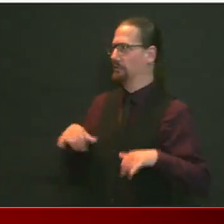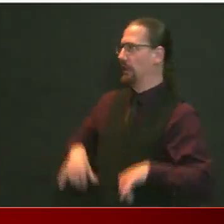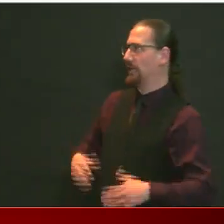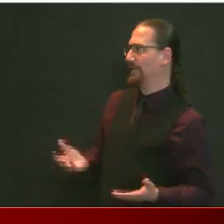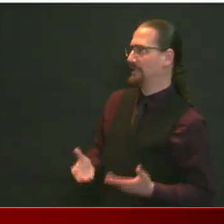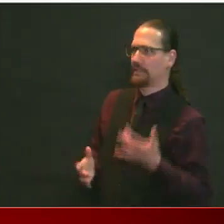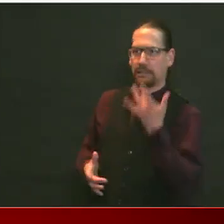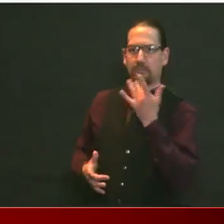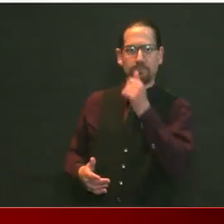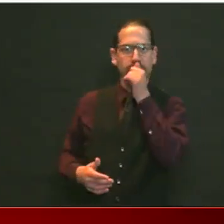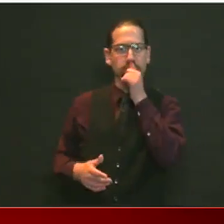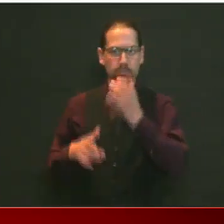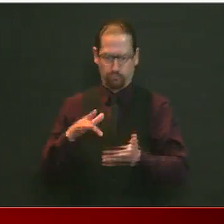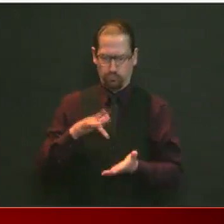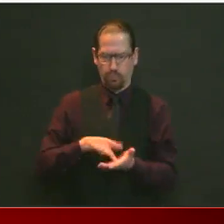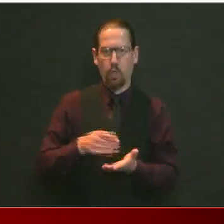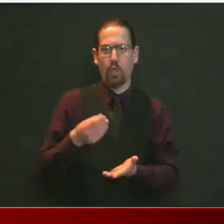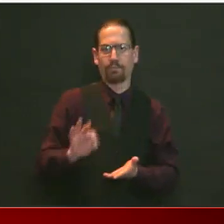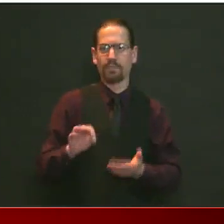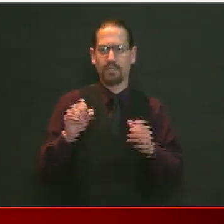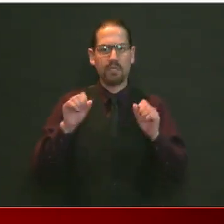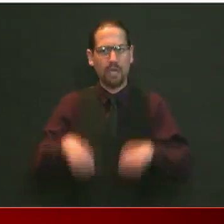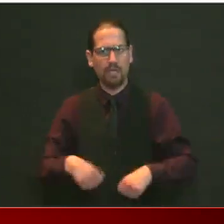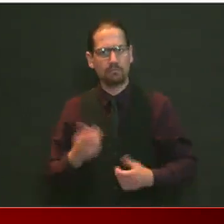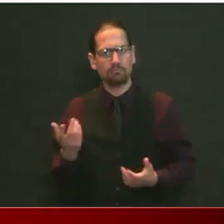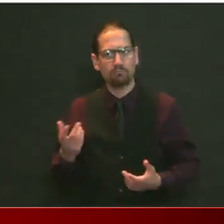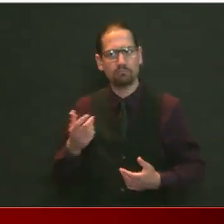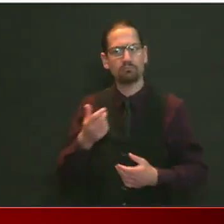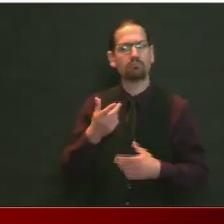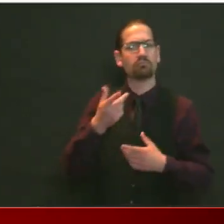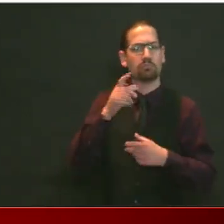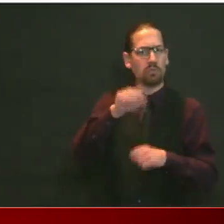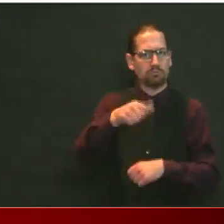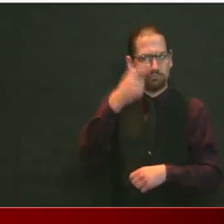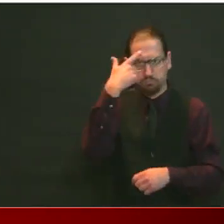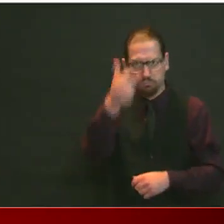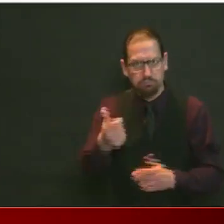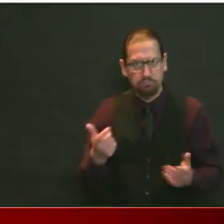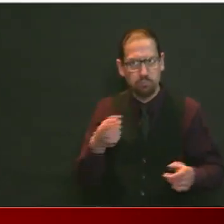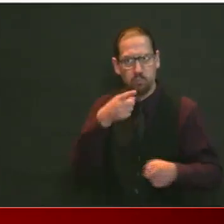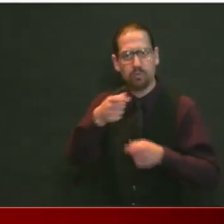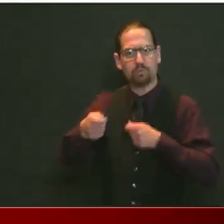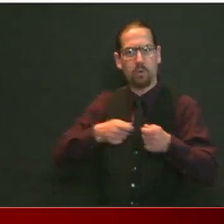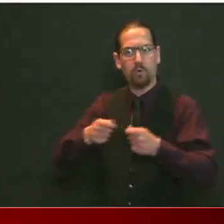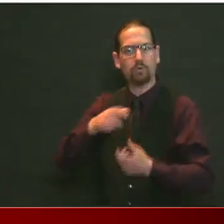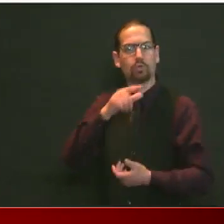YOU CAN SHUT IT OFF AT ANY TIME. IF YOU'RE GOING SOME PLACE THAT YOU DON'T WANT PEOPLE TO KNOW YOU'RE GOING WHICH I'M SURE WOULDN'T BE THE CASE WITH YOU,